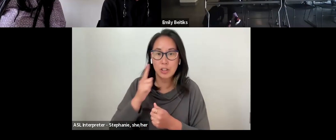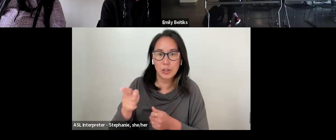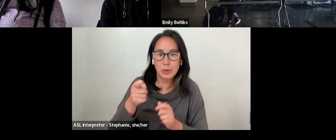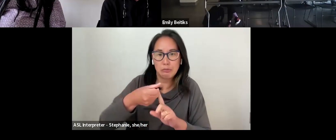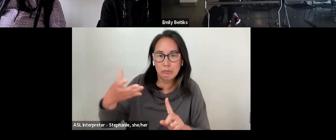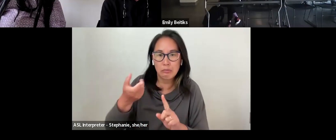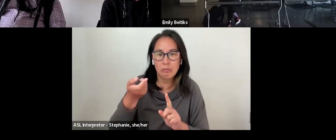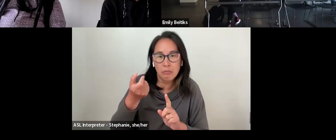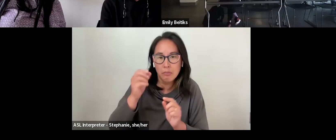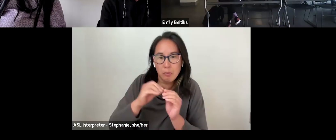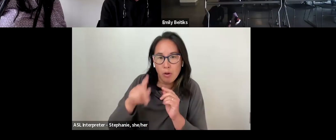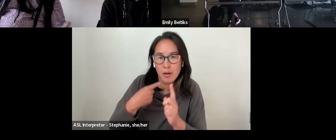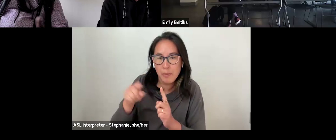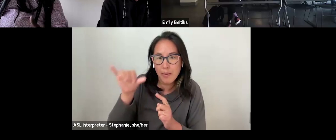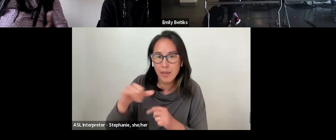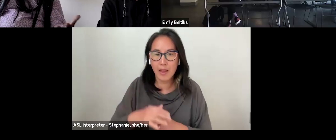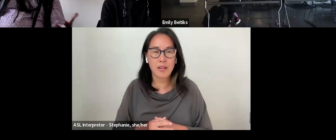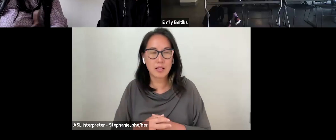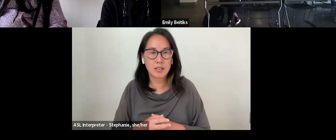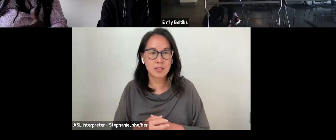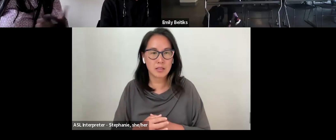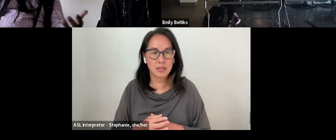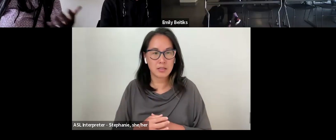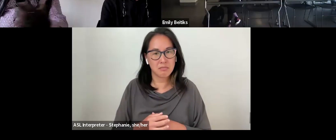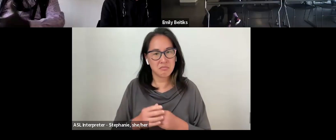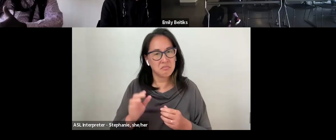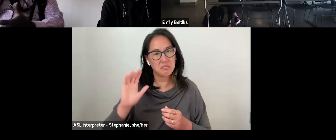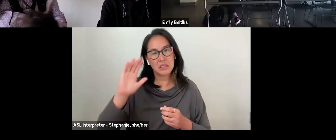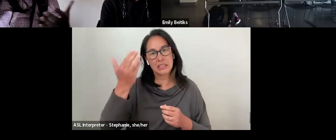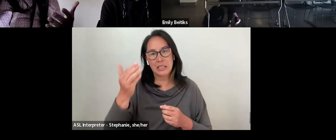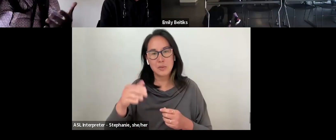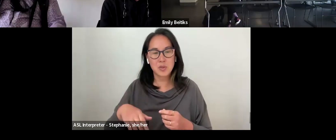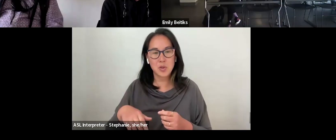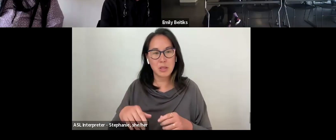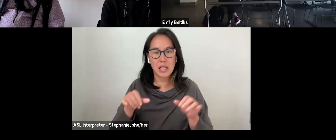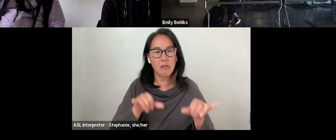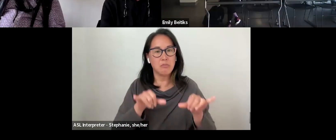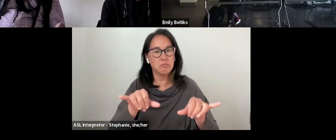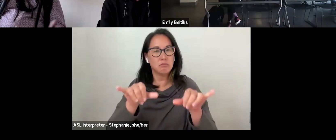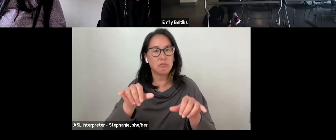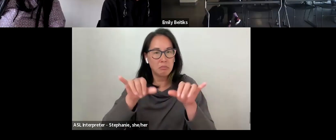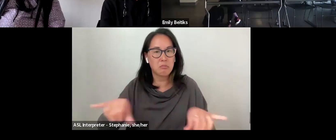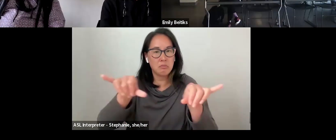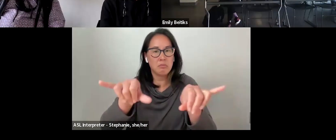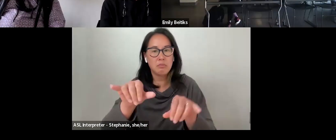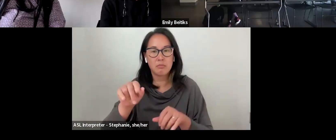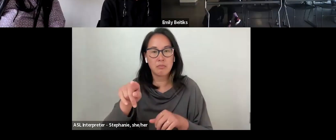And that seemed to be a pattern across the case studies that you've interrogated. Was I wrong in that?